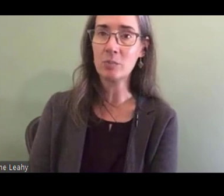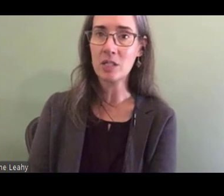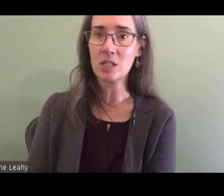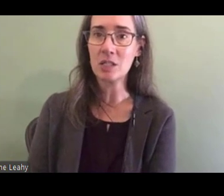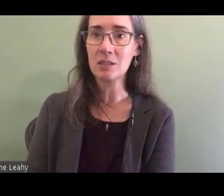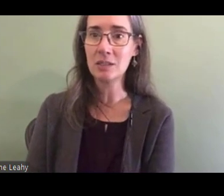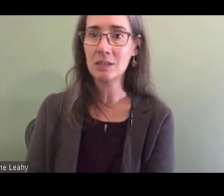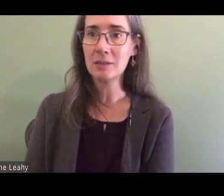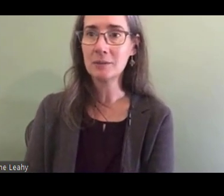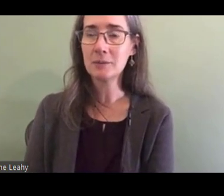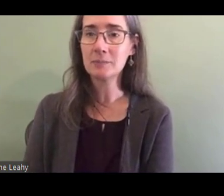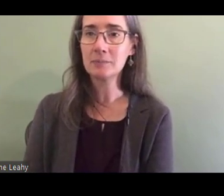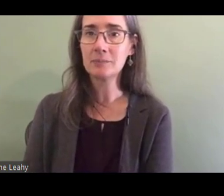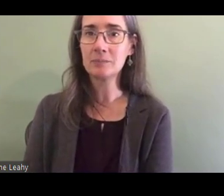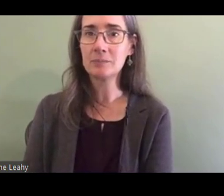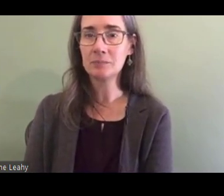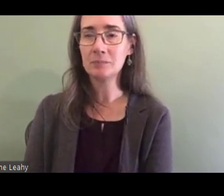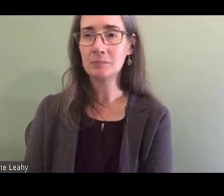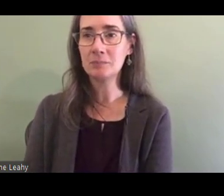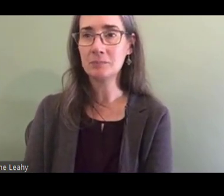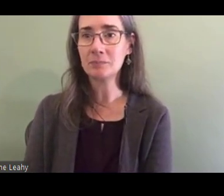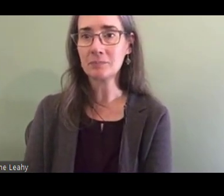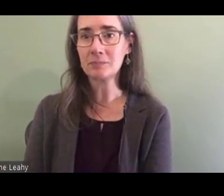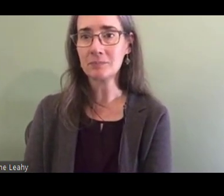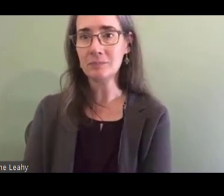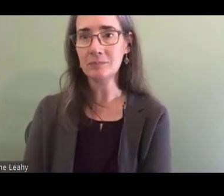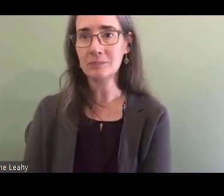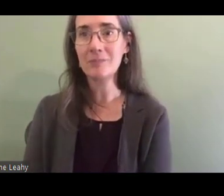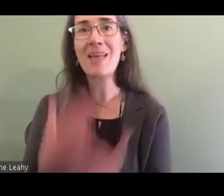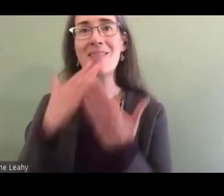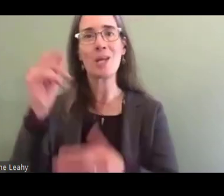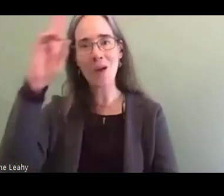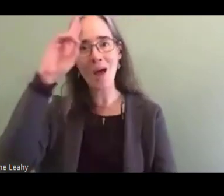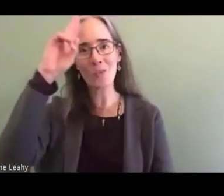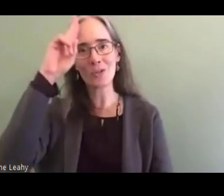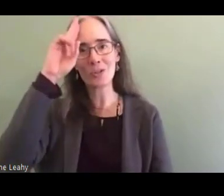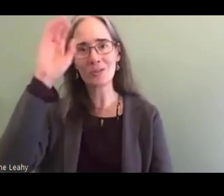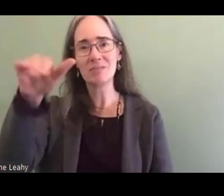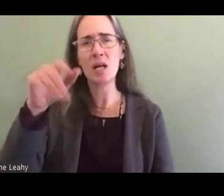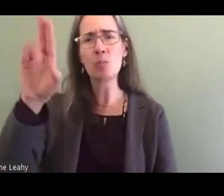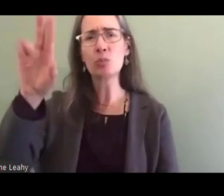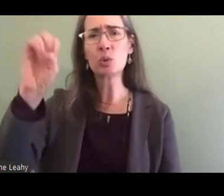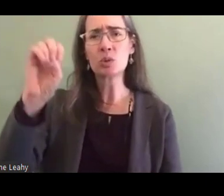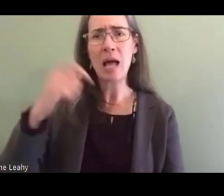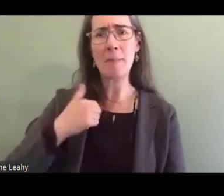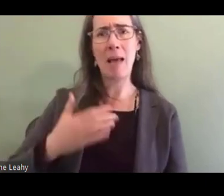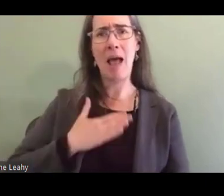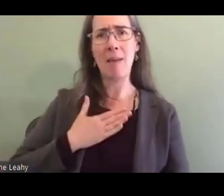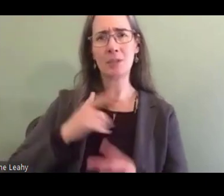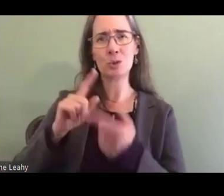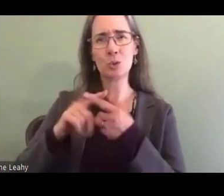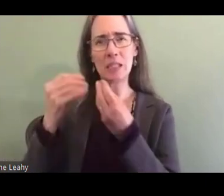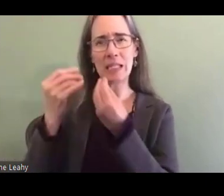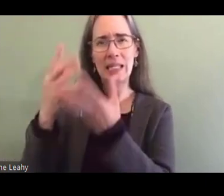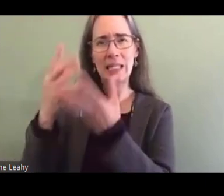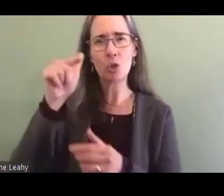Peter Blanck, BBI-Syracuse University: Thank you Howard. Bruce I am happy to give you the brief last closing of your choice.